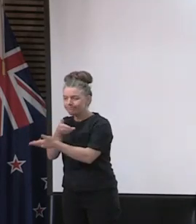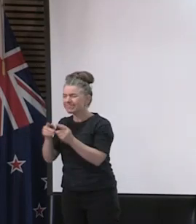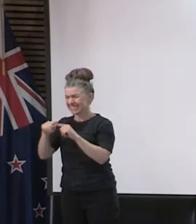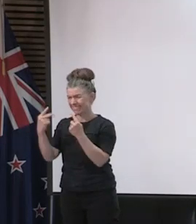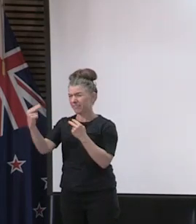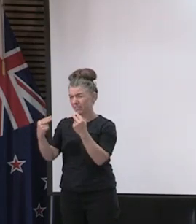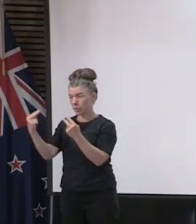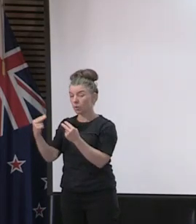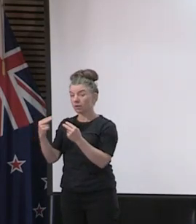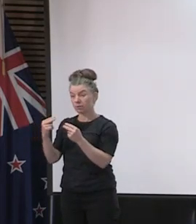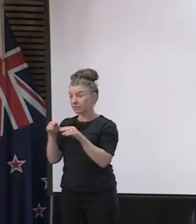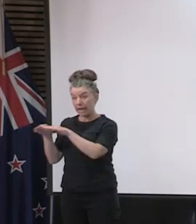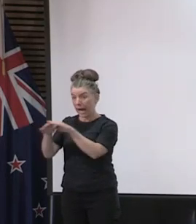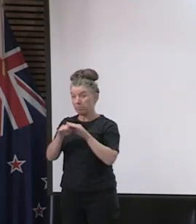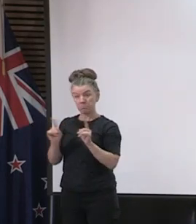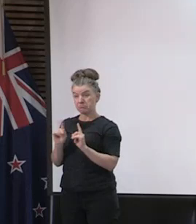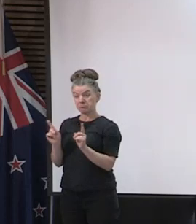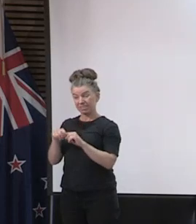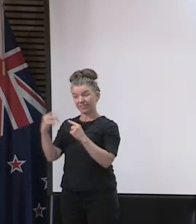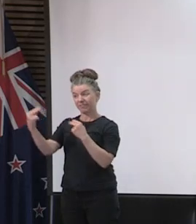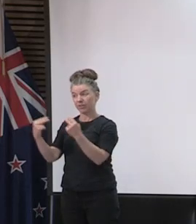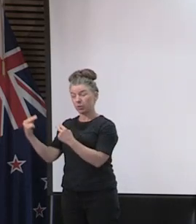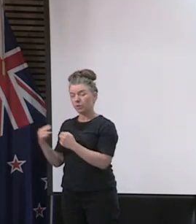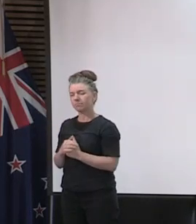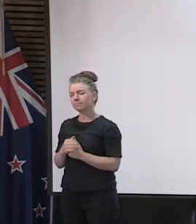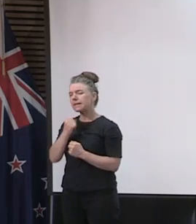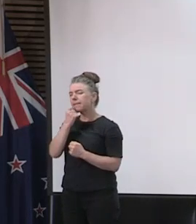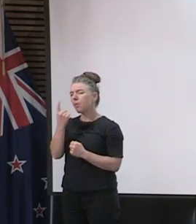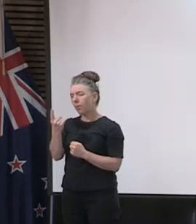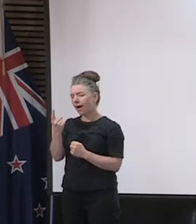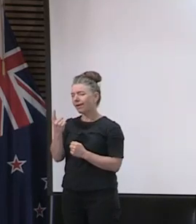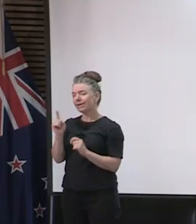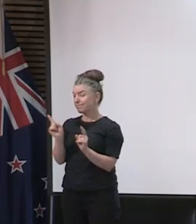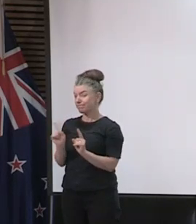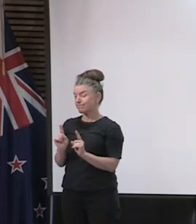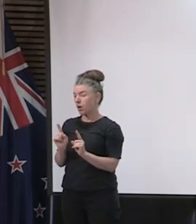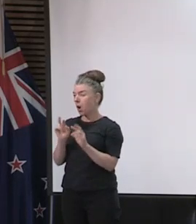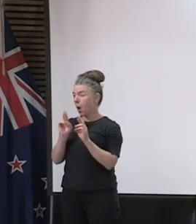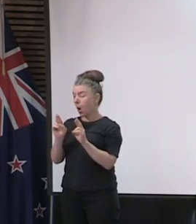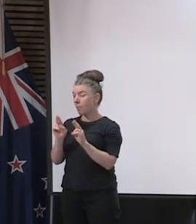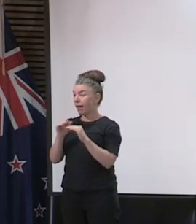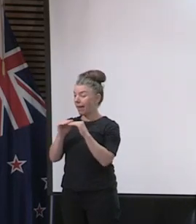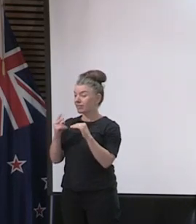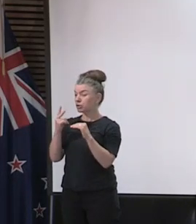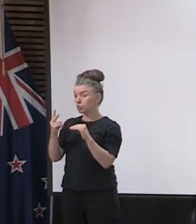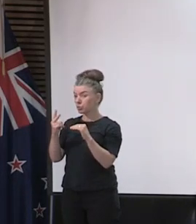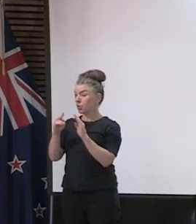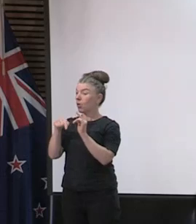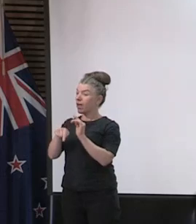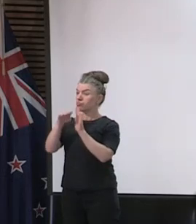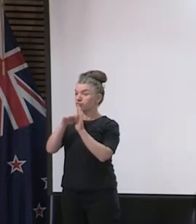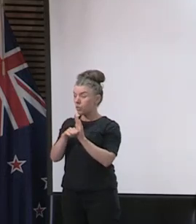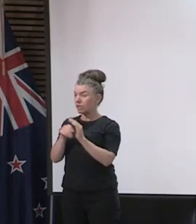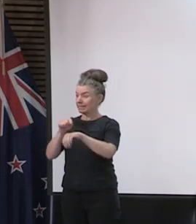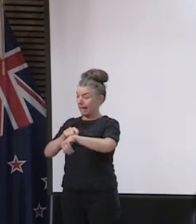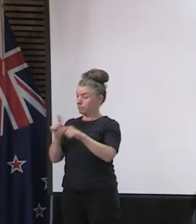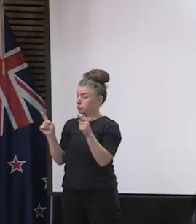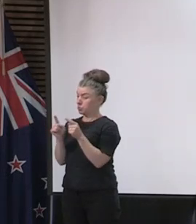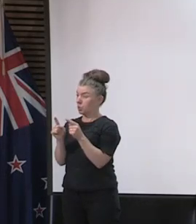group that Minister Salway --